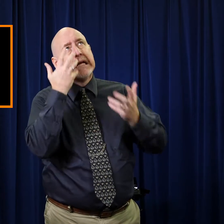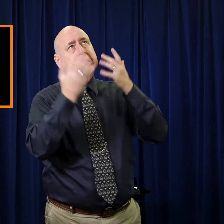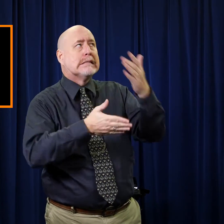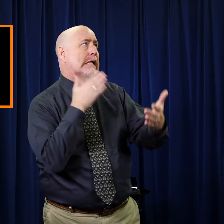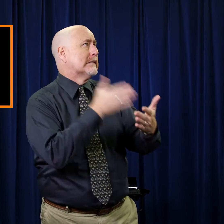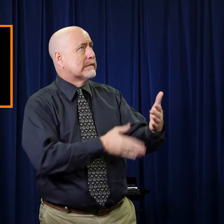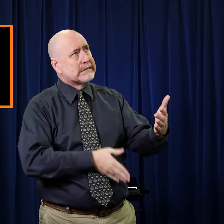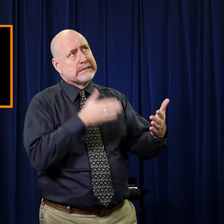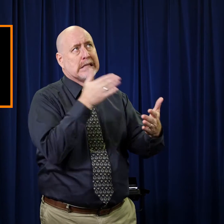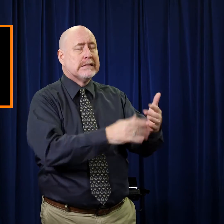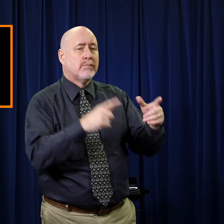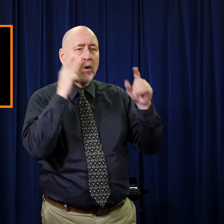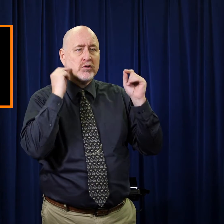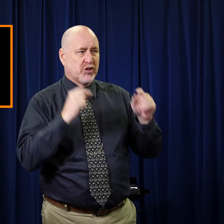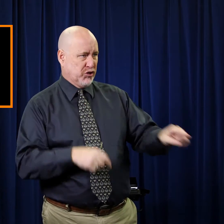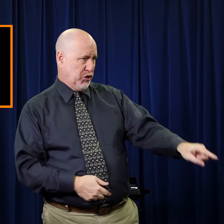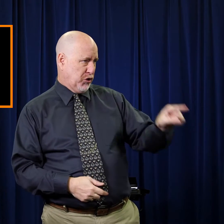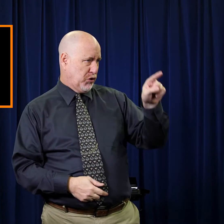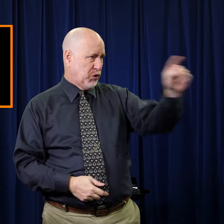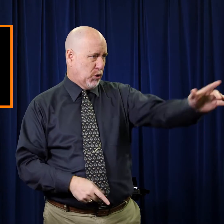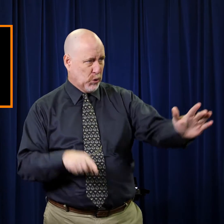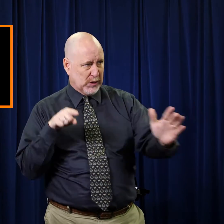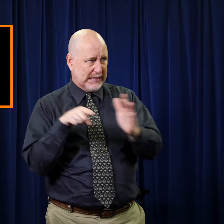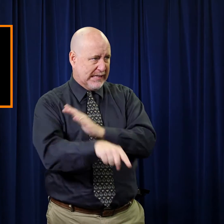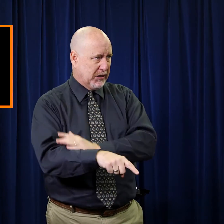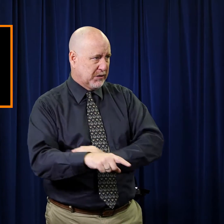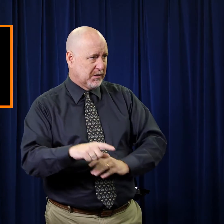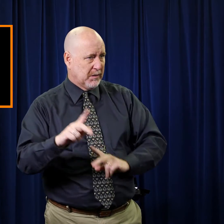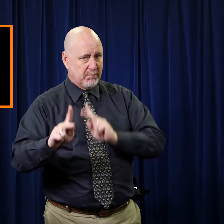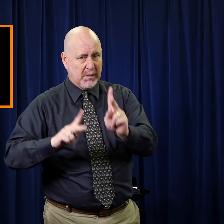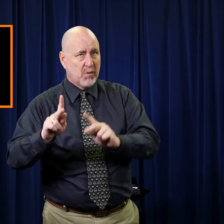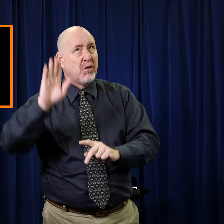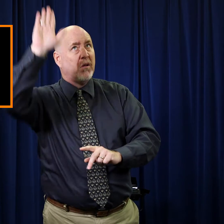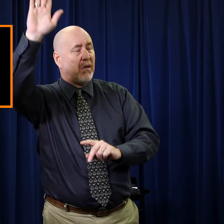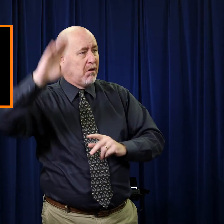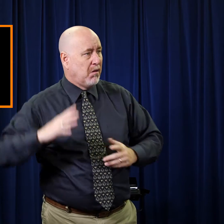Israel began to cry out against Moses and they said, "You have killed the people